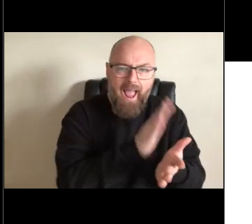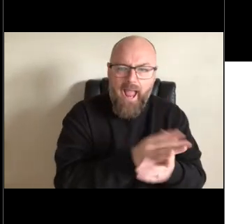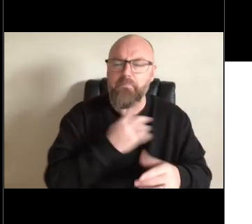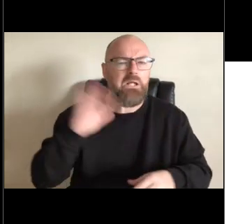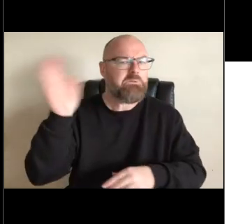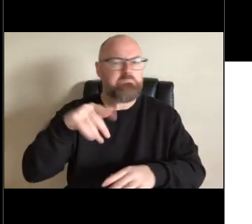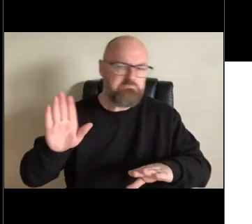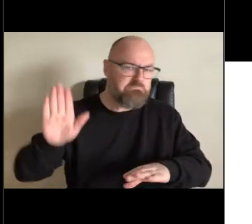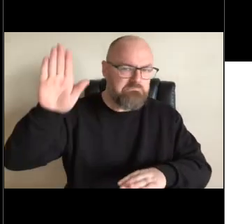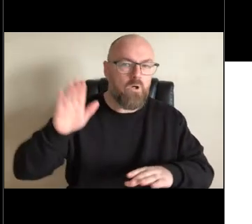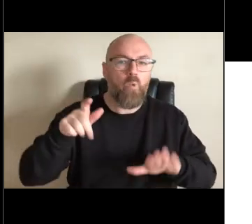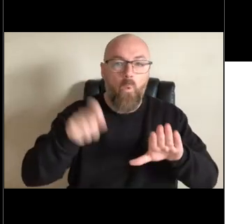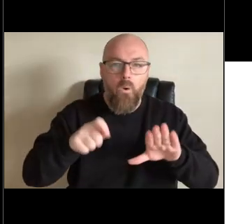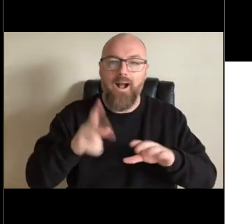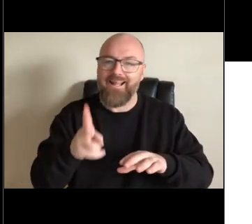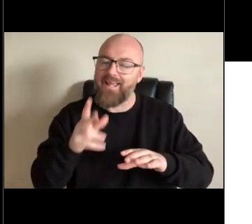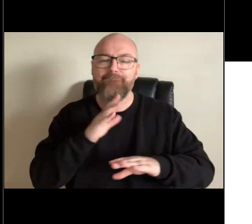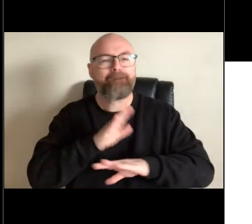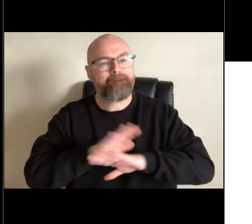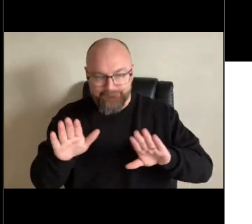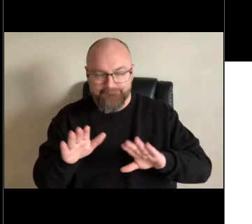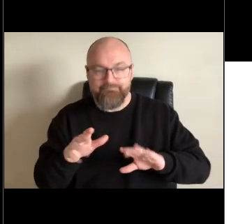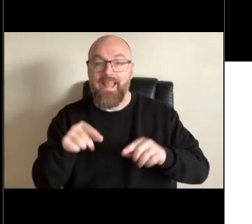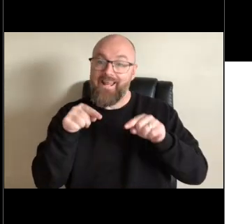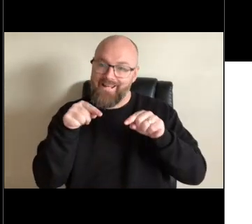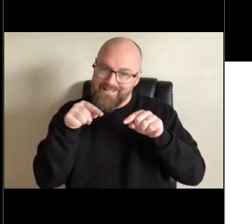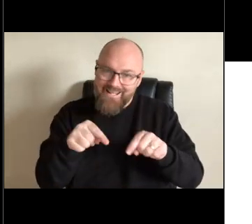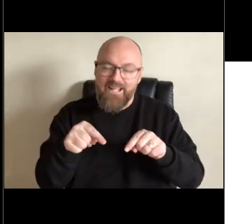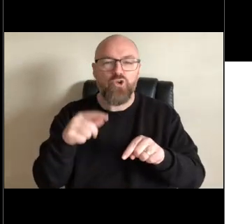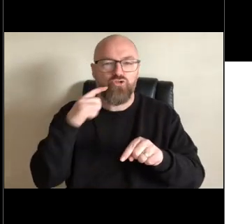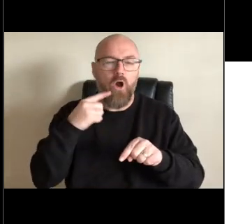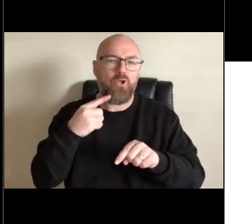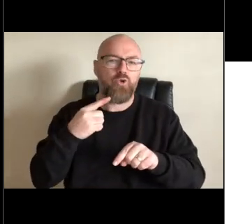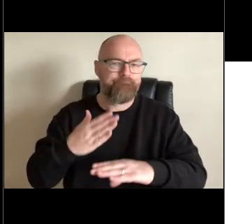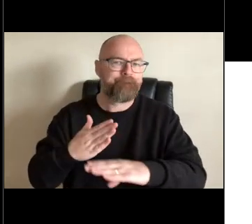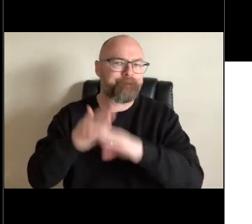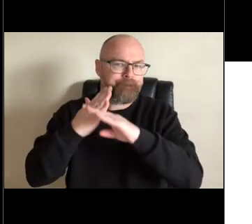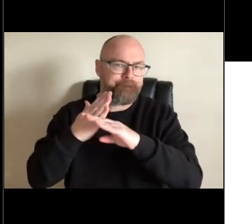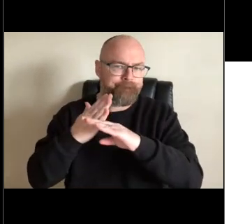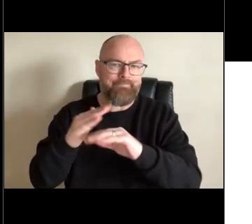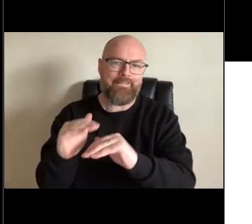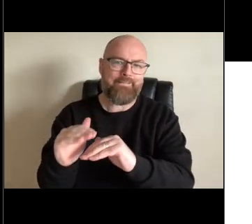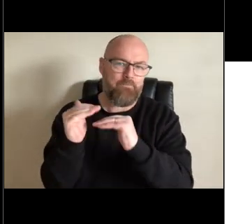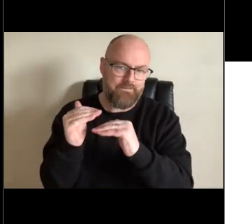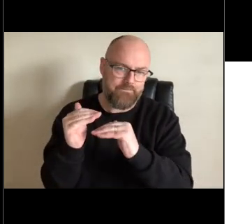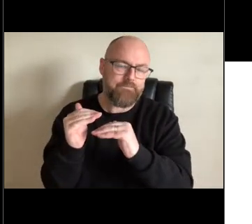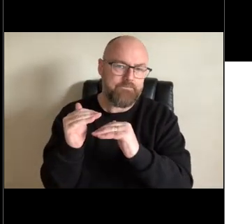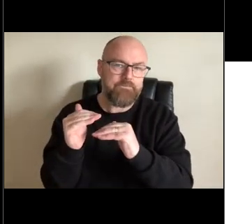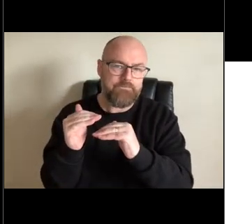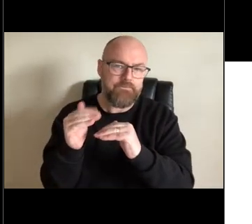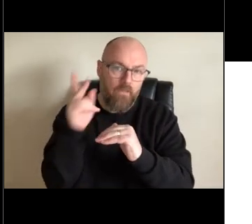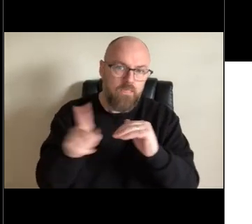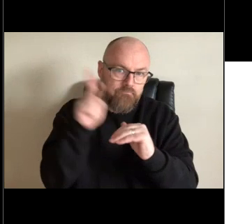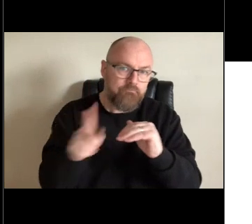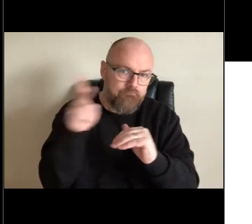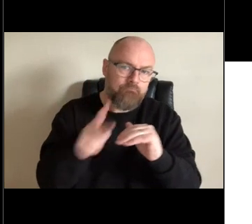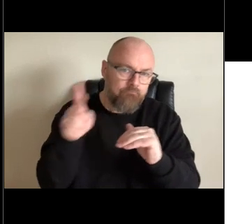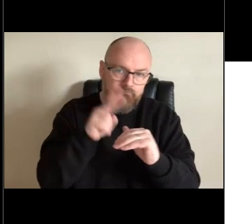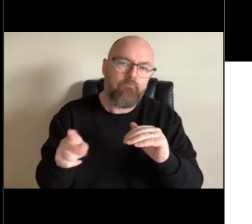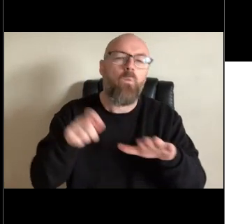and I think this is an attempt to limit um the means by which people can come back to um have